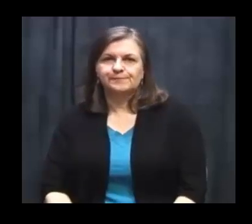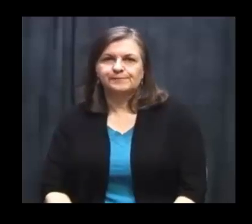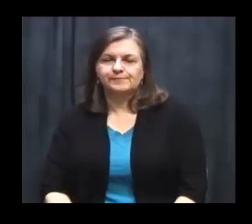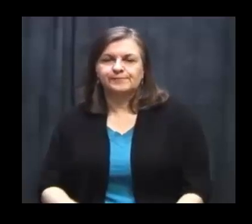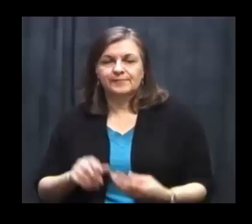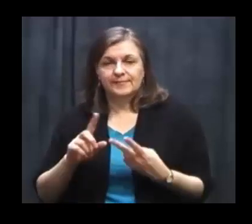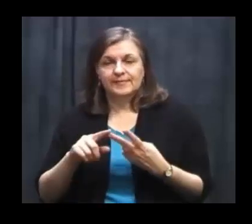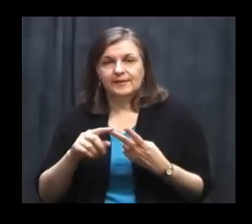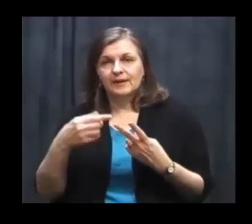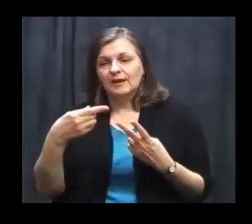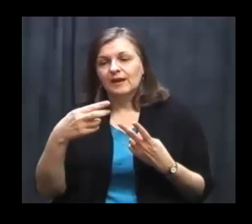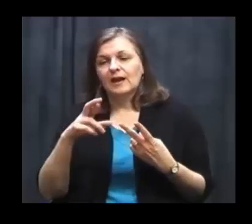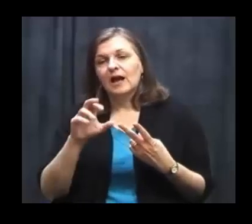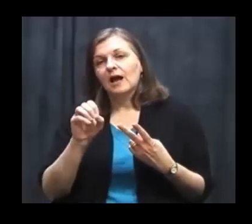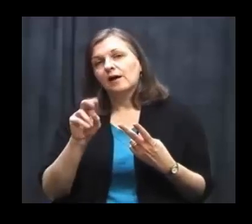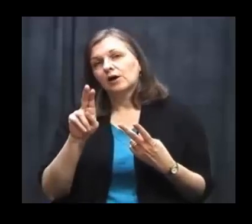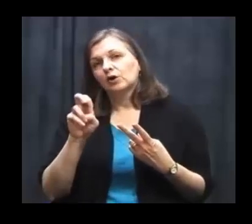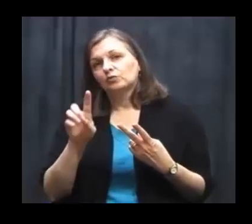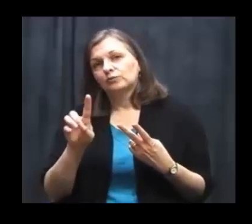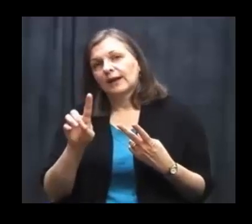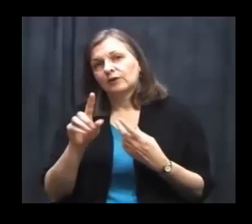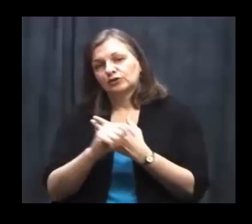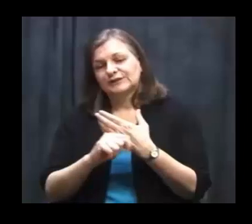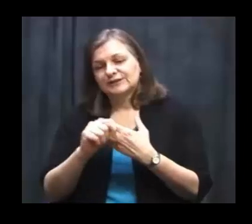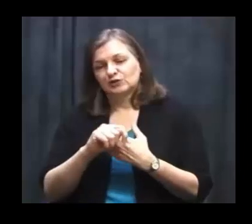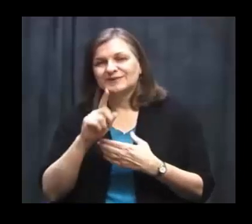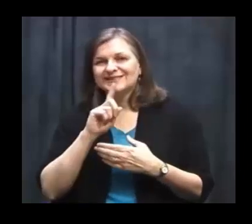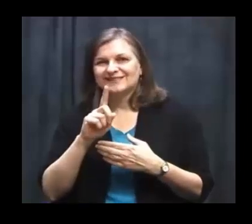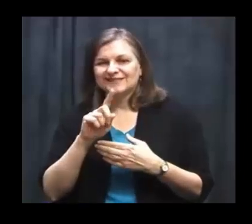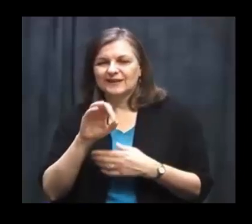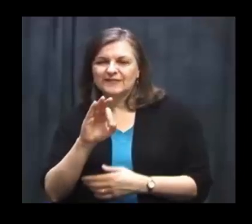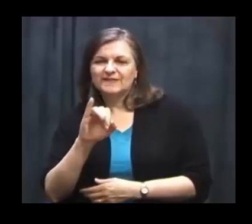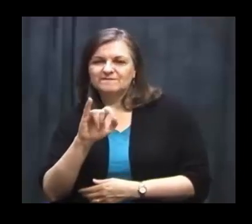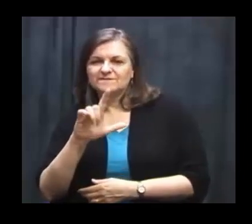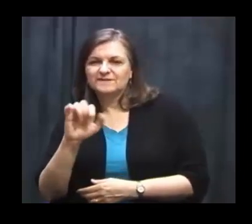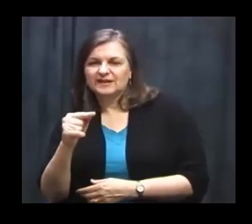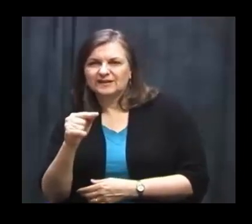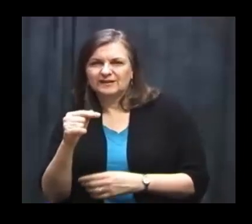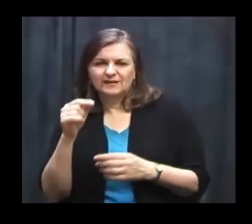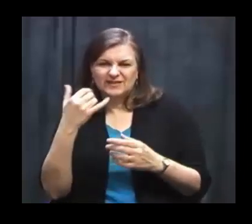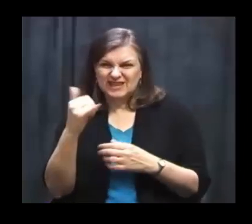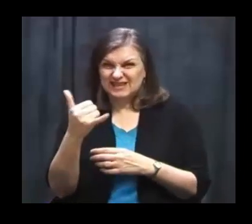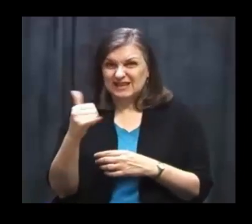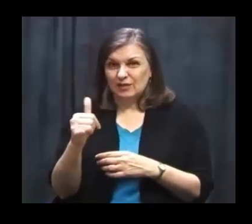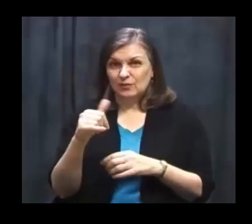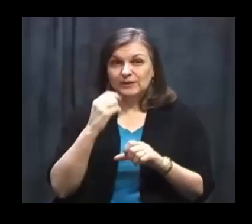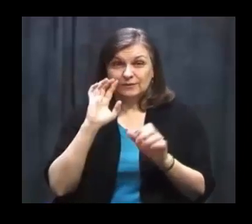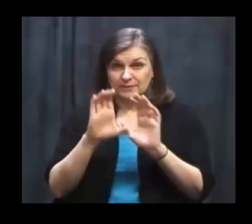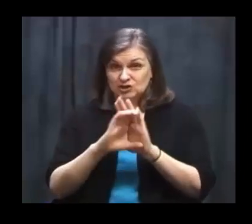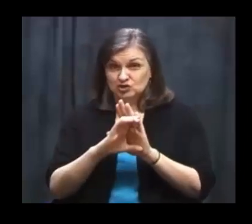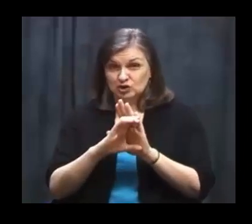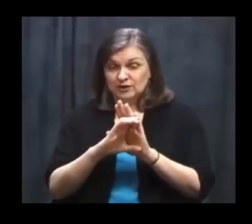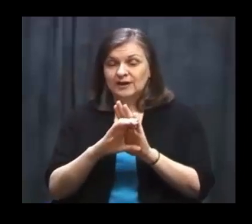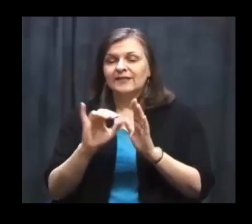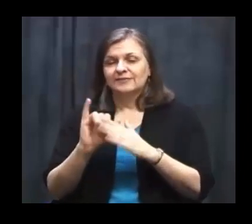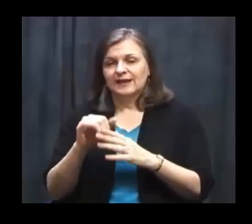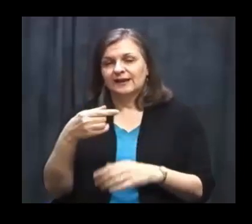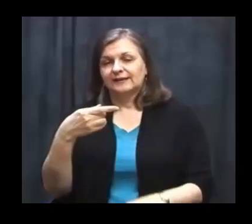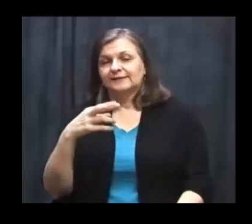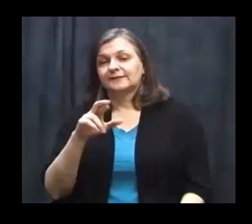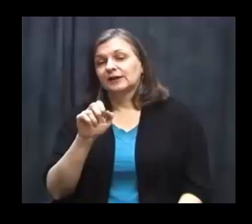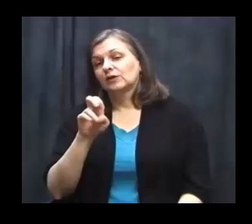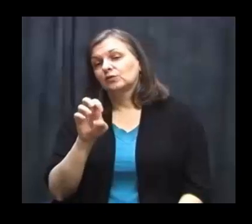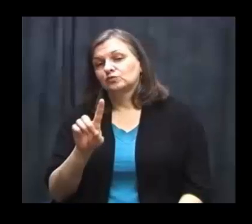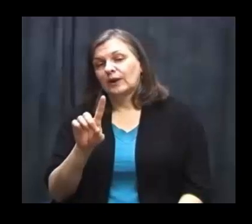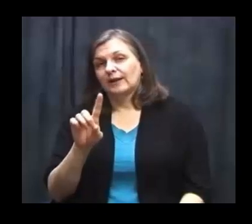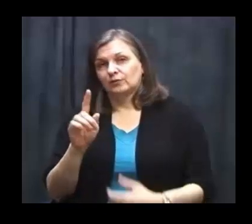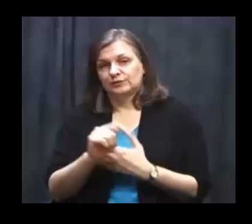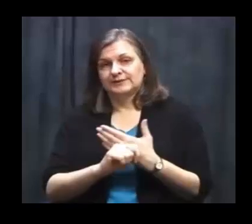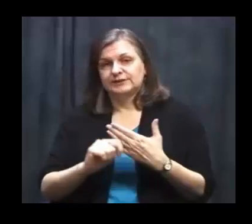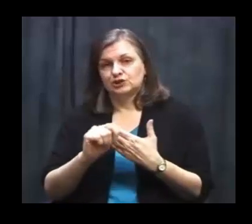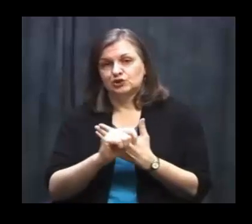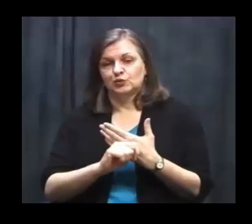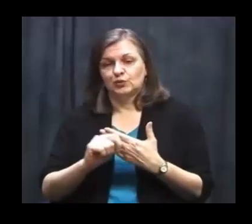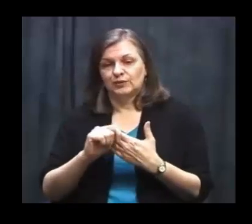The ground tissue is all the filling we've mentioned this before the yellow that's inside all of these tissues